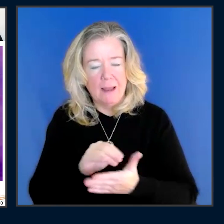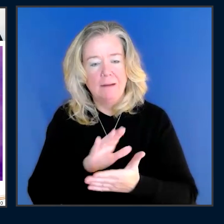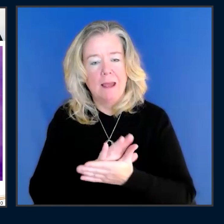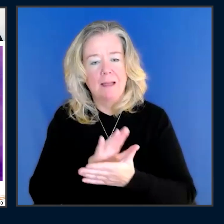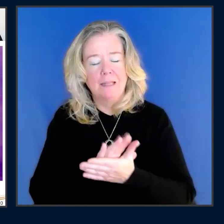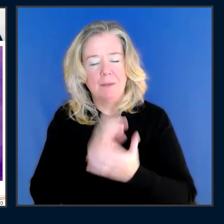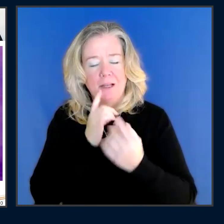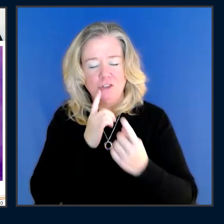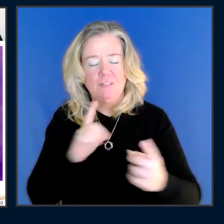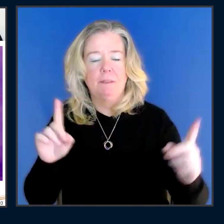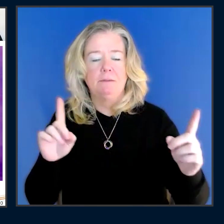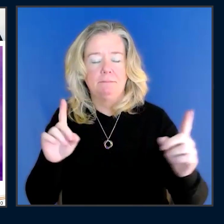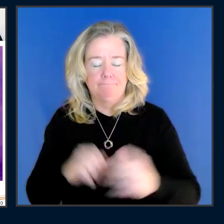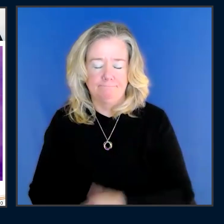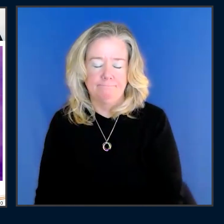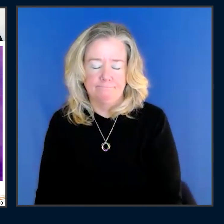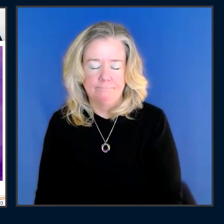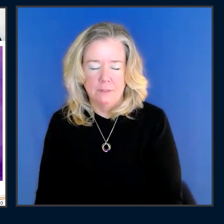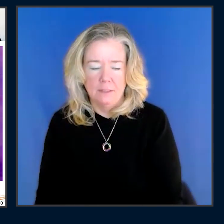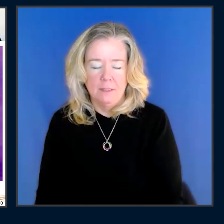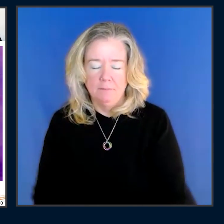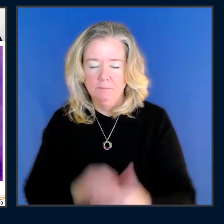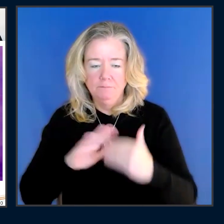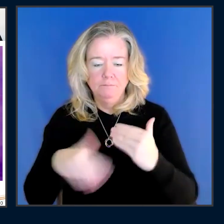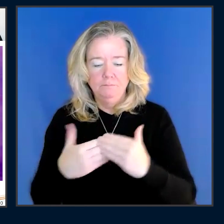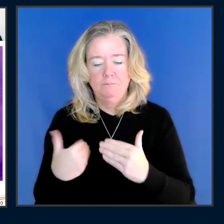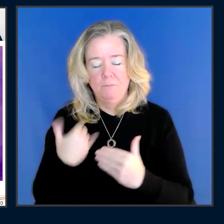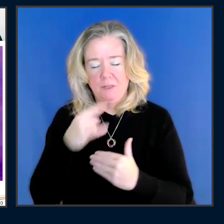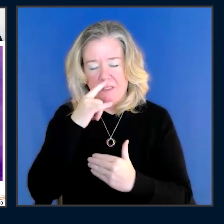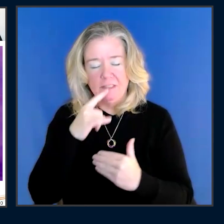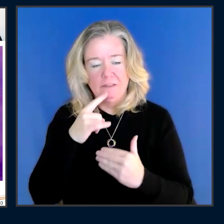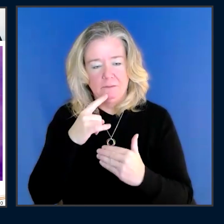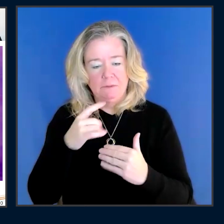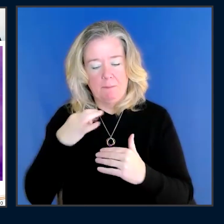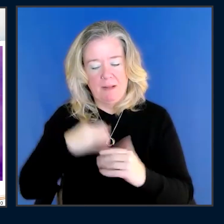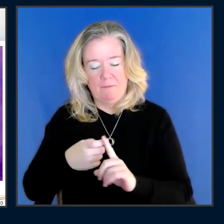and academic achievement. All young children benefit from an early start